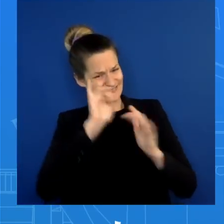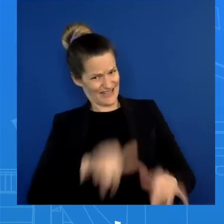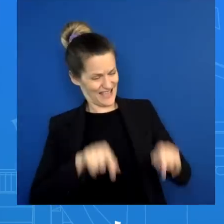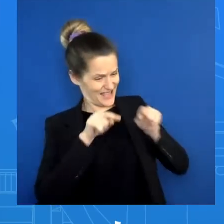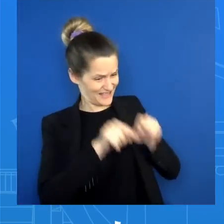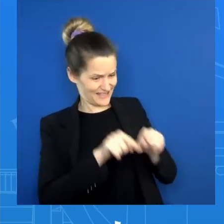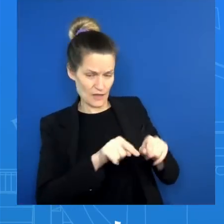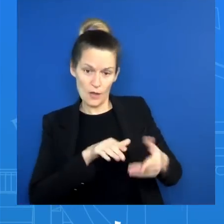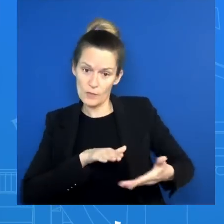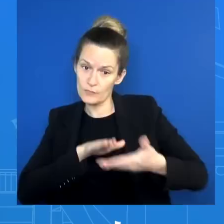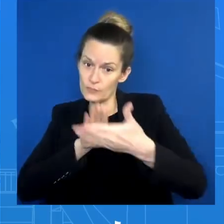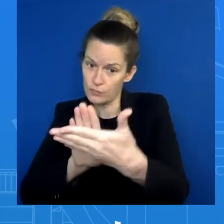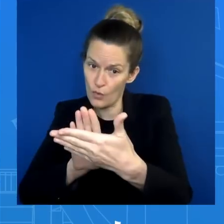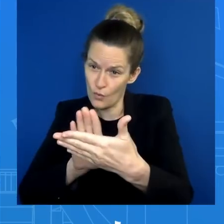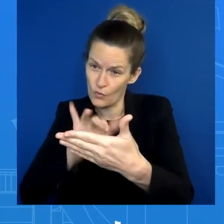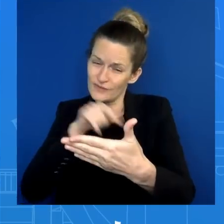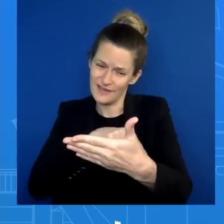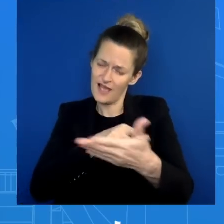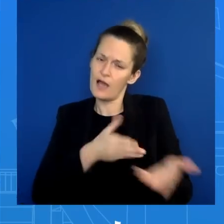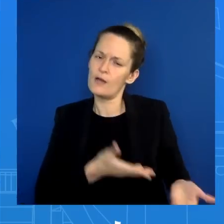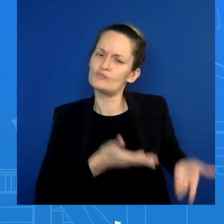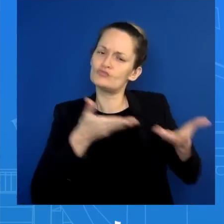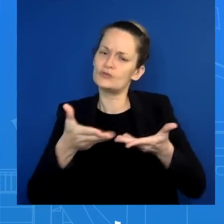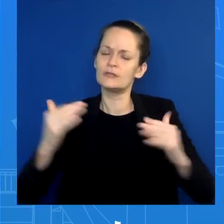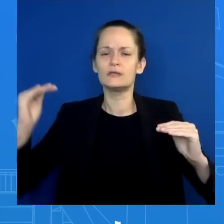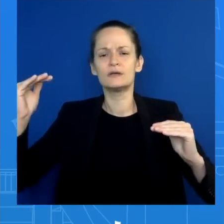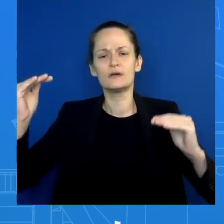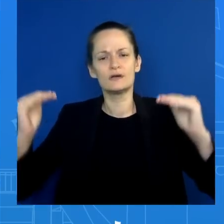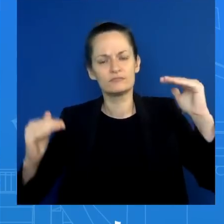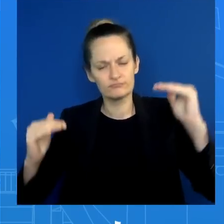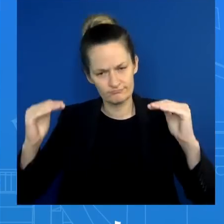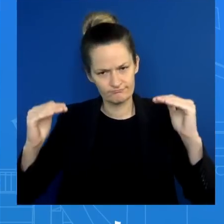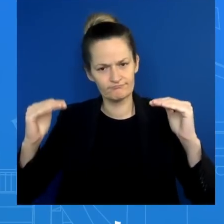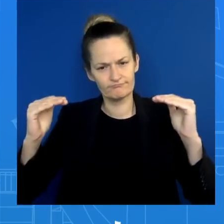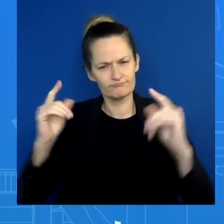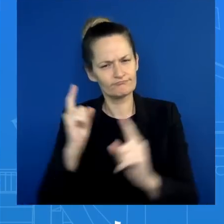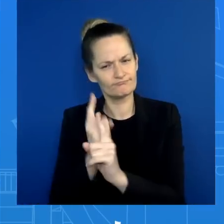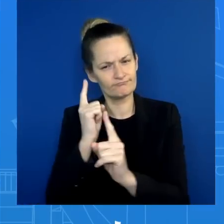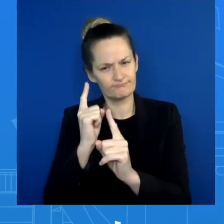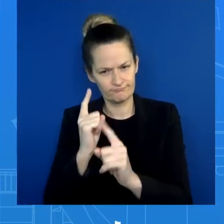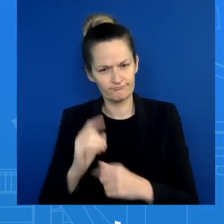The Press: It's just that one other topic. President spoke with President Zelensky today.